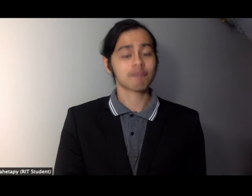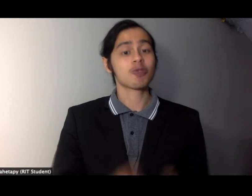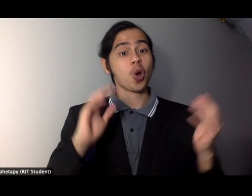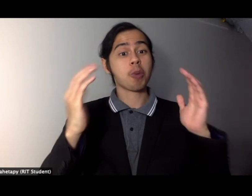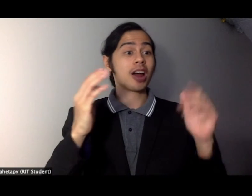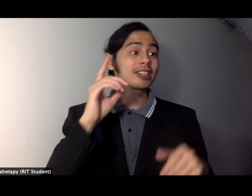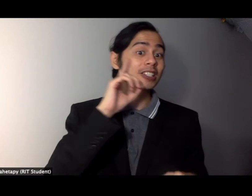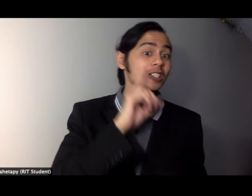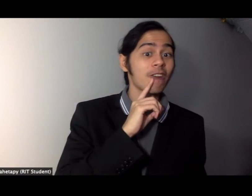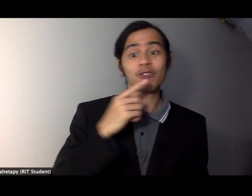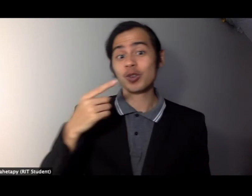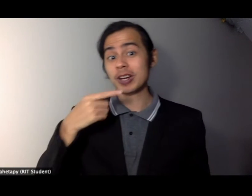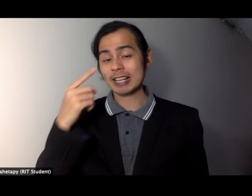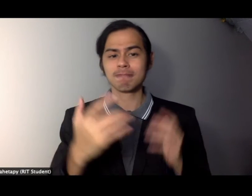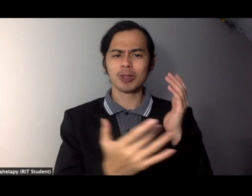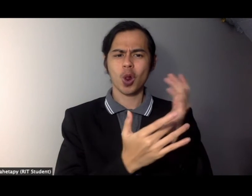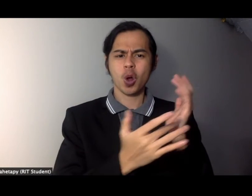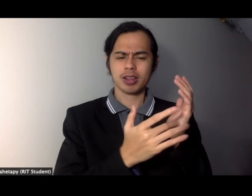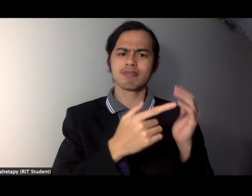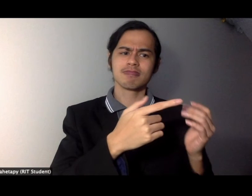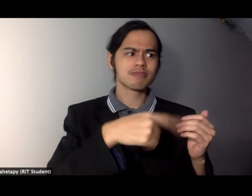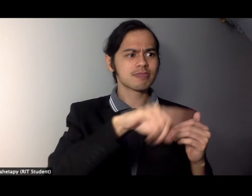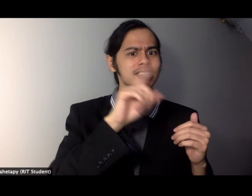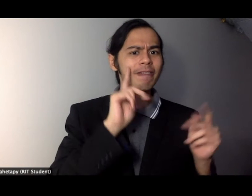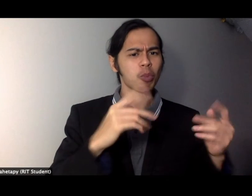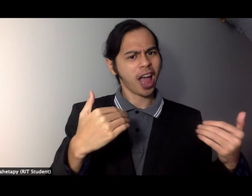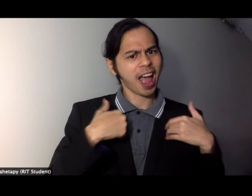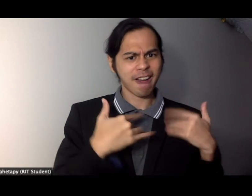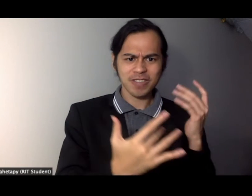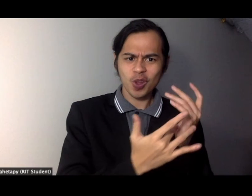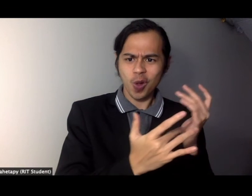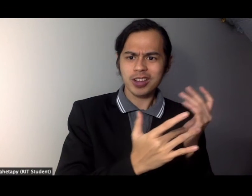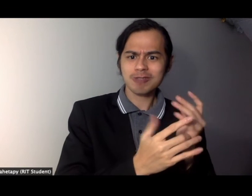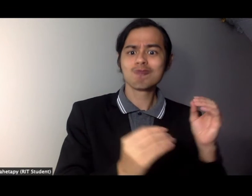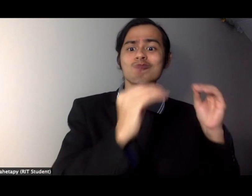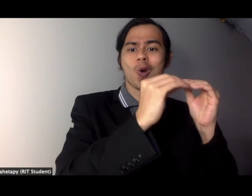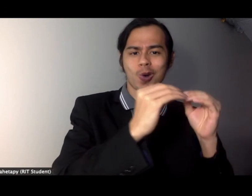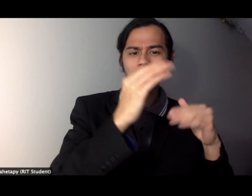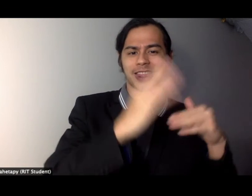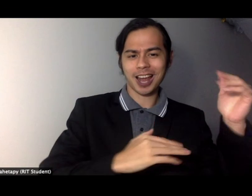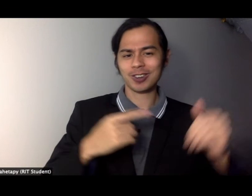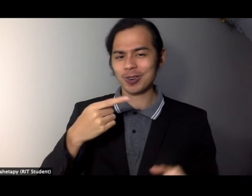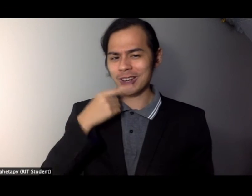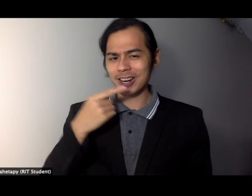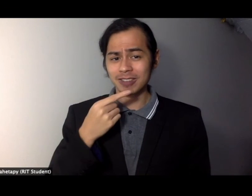Proportionally more deaf individuals have smartphone, tablet, or laptop ... ... and internet access compared to hearing individuals.